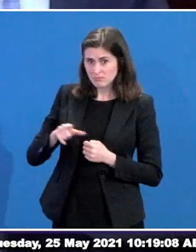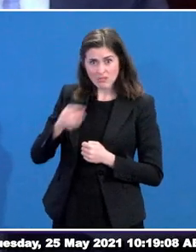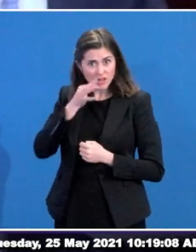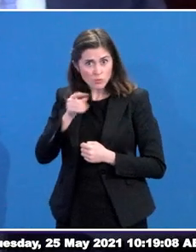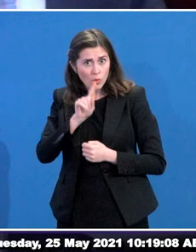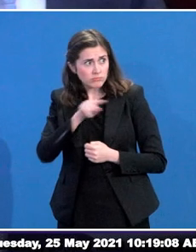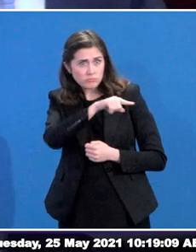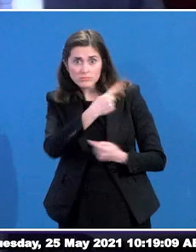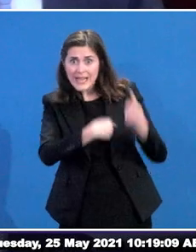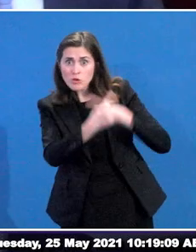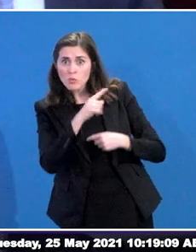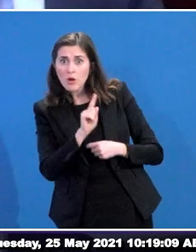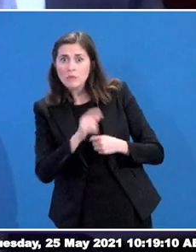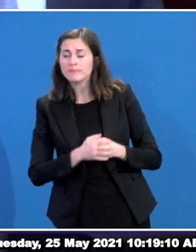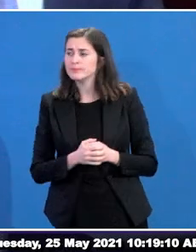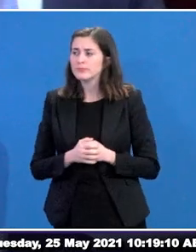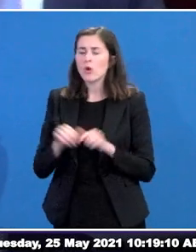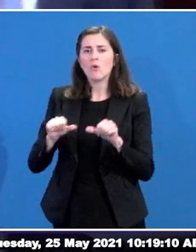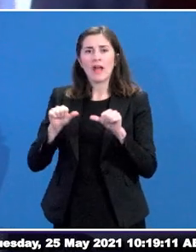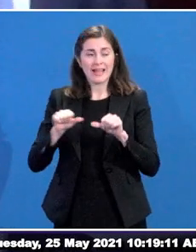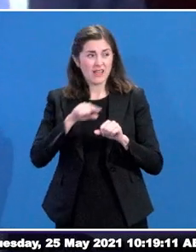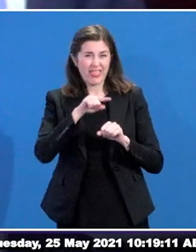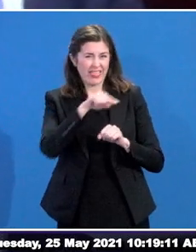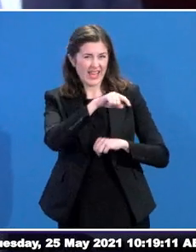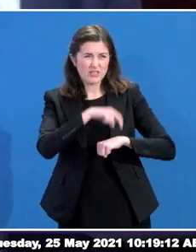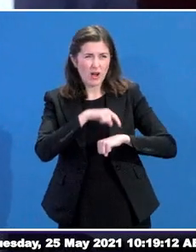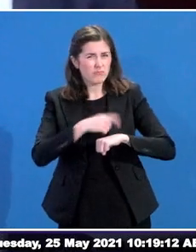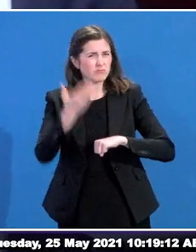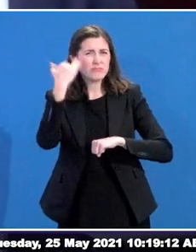So at the time, so this is on 10th of October.